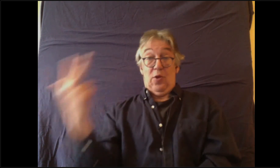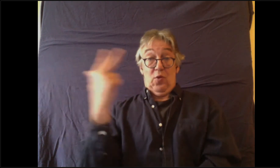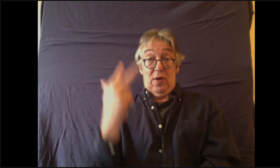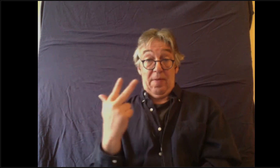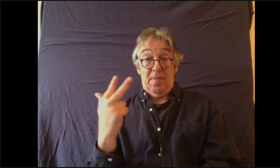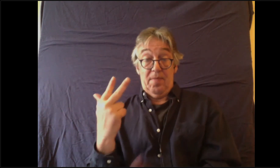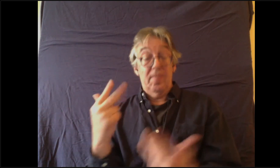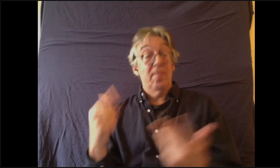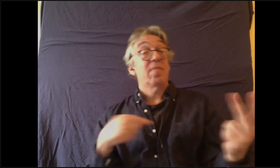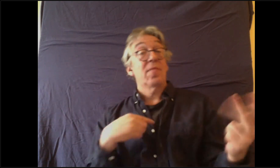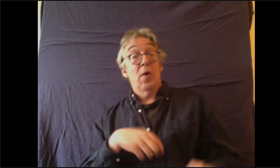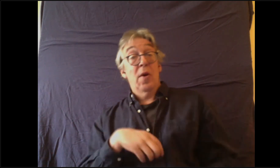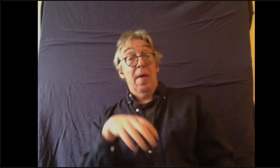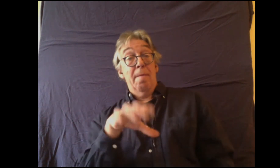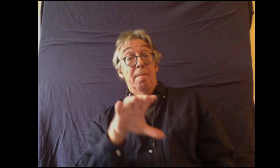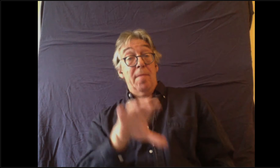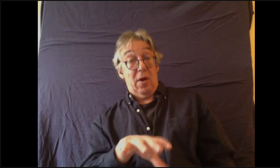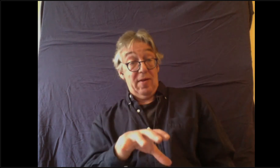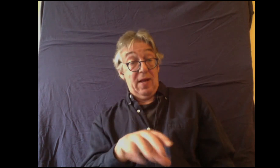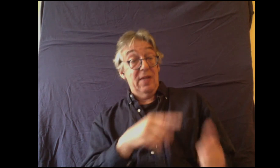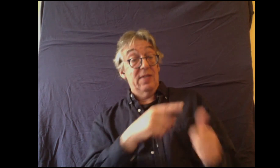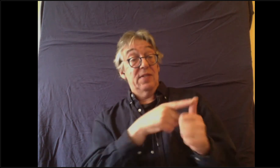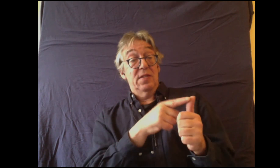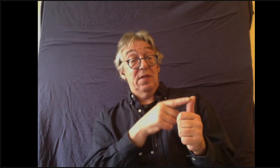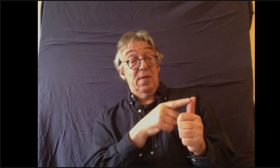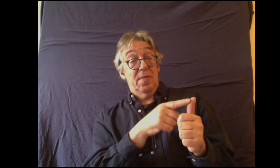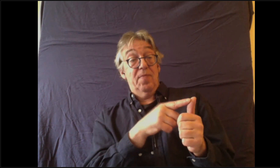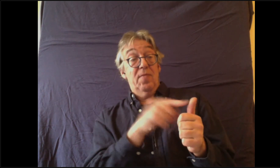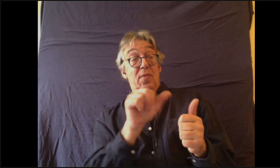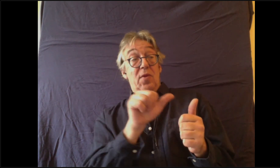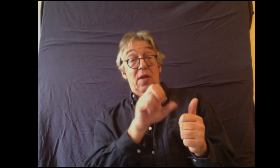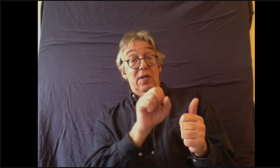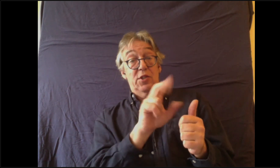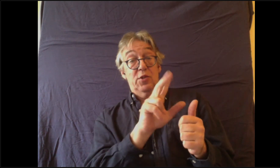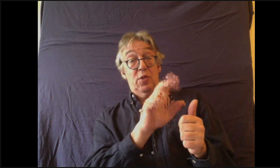From Bangladesh we had Nazarene from the Disabled Child Foundation